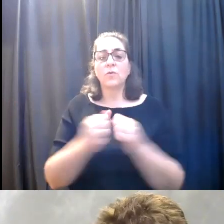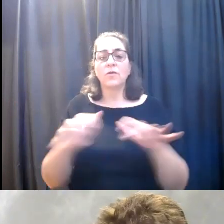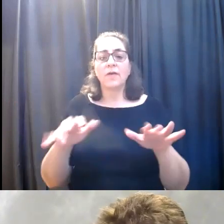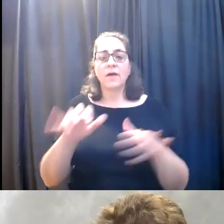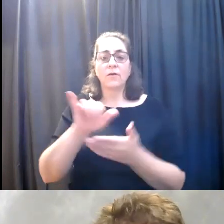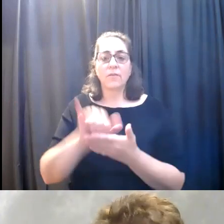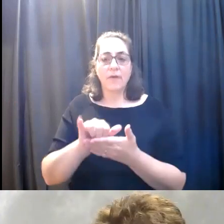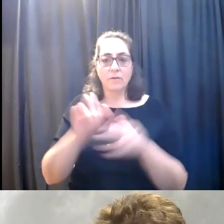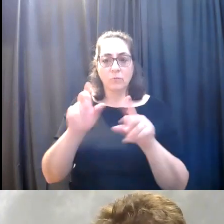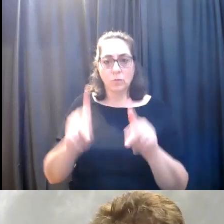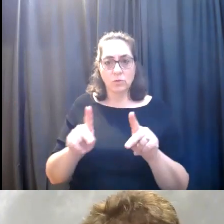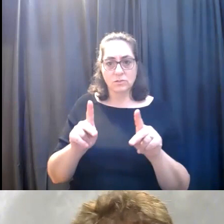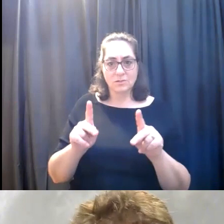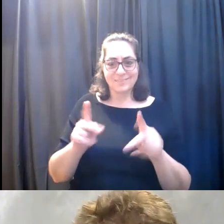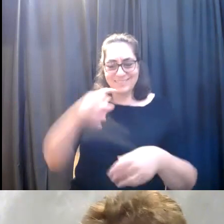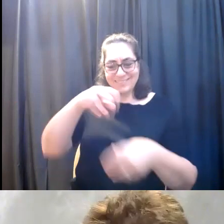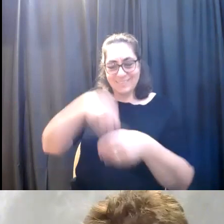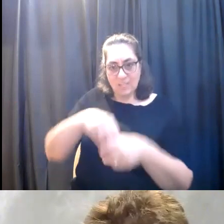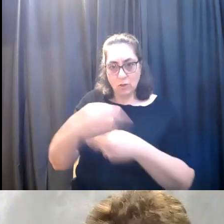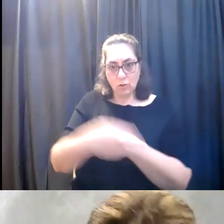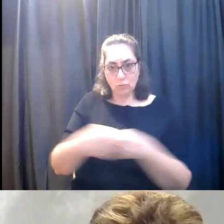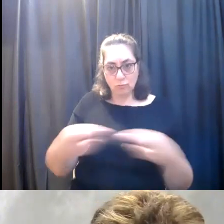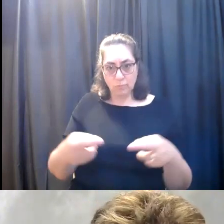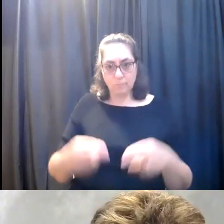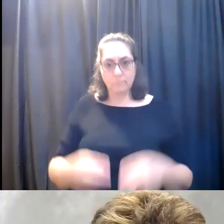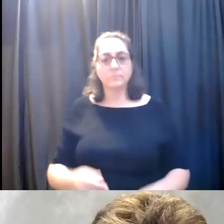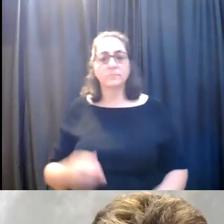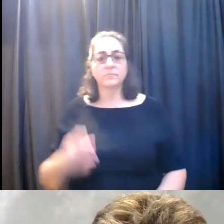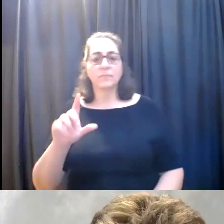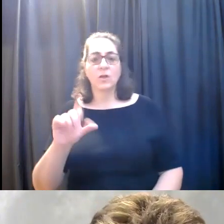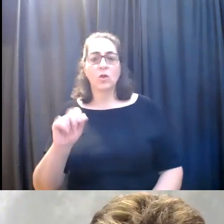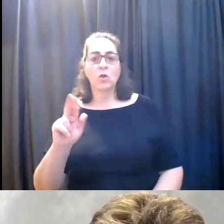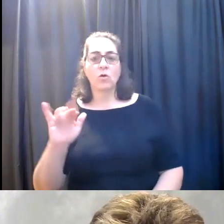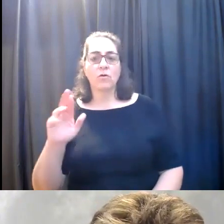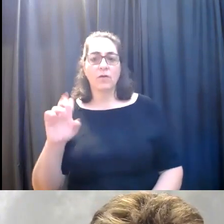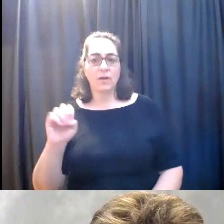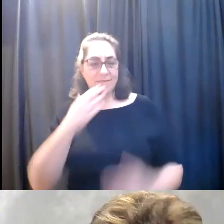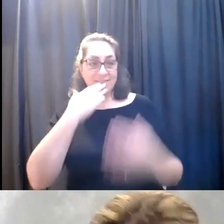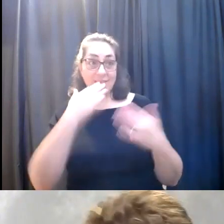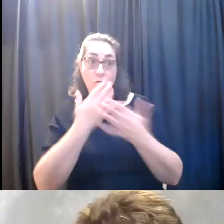equivalent of was someone who don't have a hearing loss would experience, basically, no barriers.